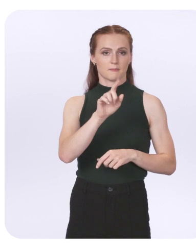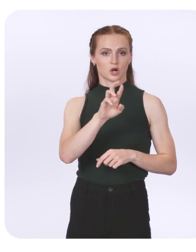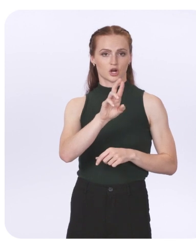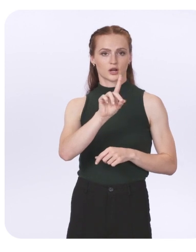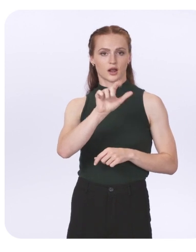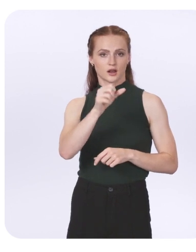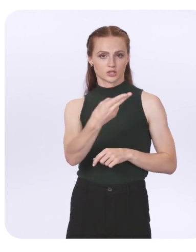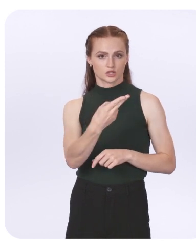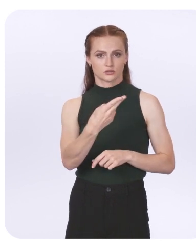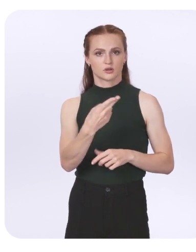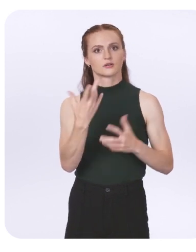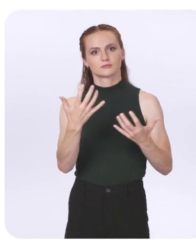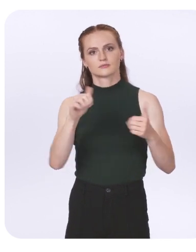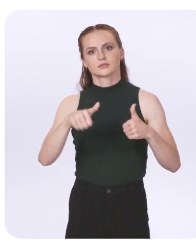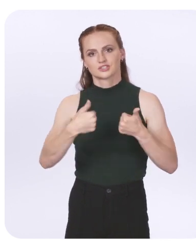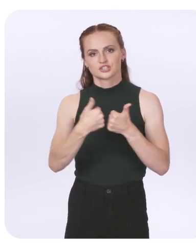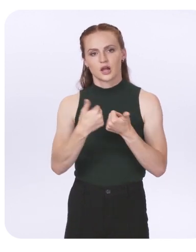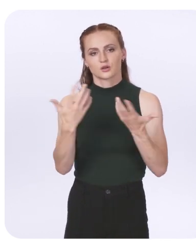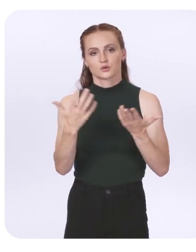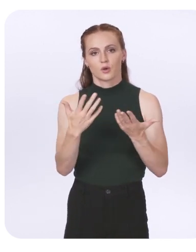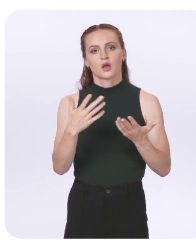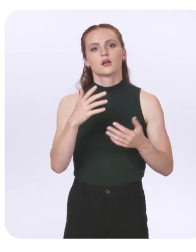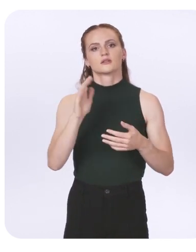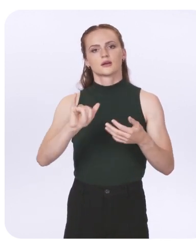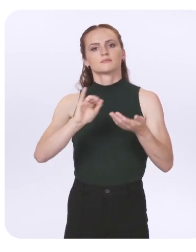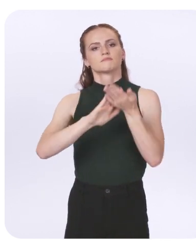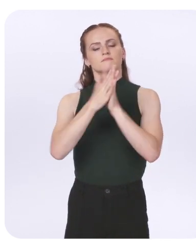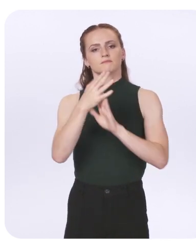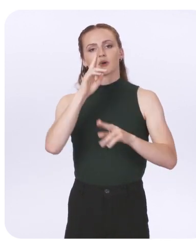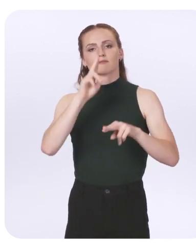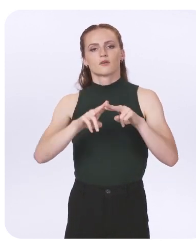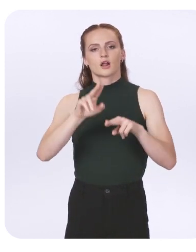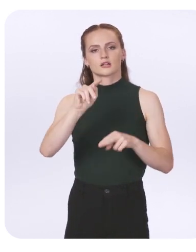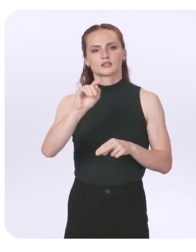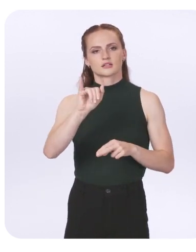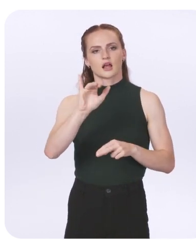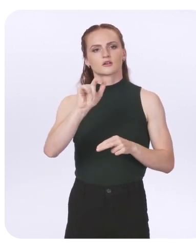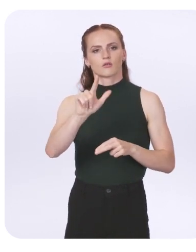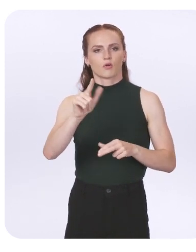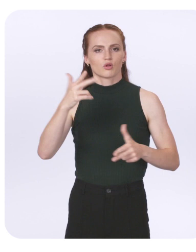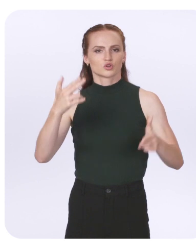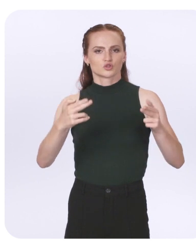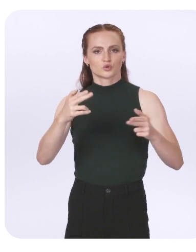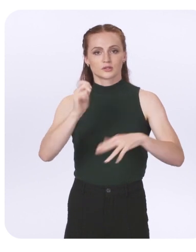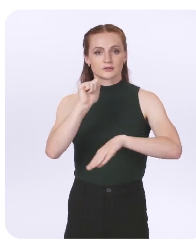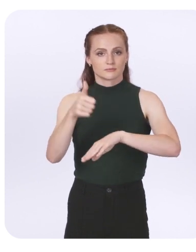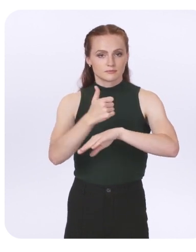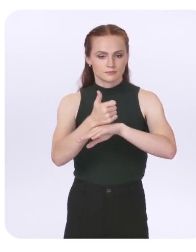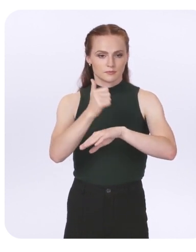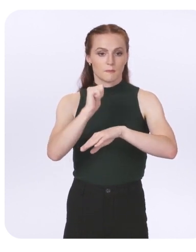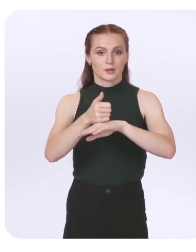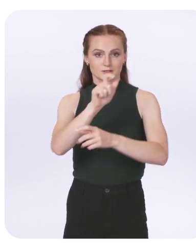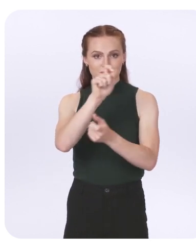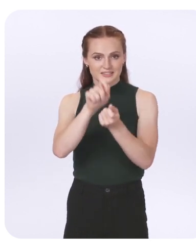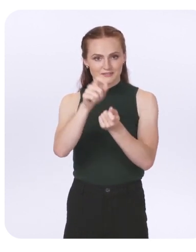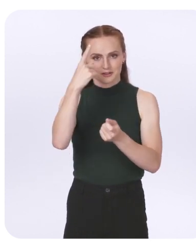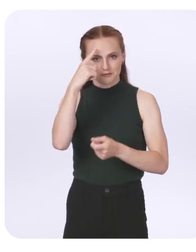was to make it into a fun tactical shooter built specifically for VR. For this, we looked for gameplay mechanics and interactions